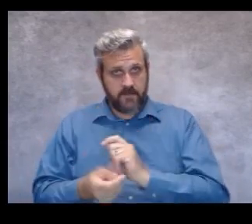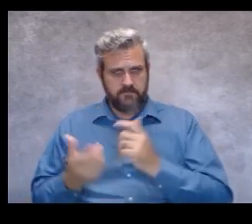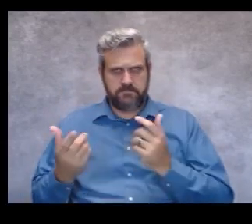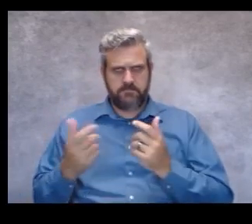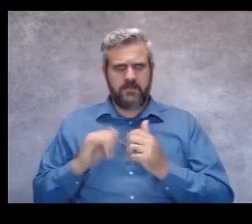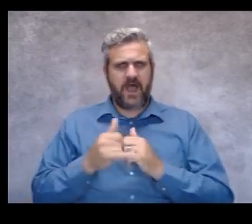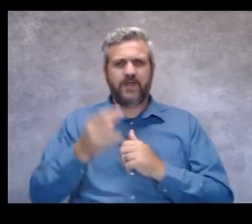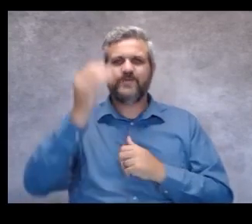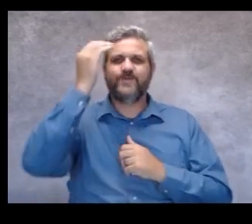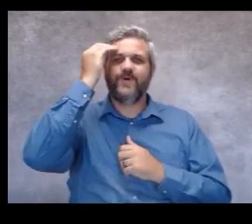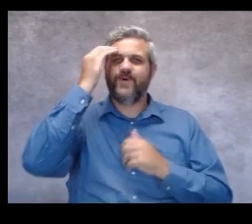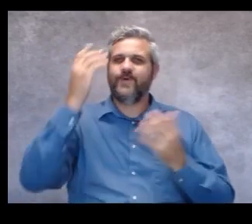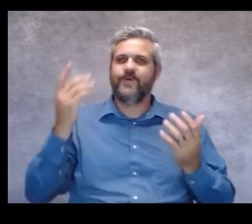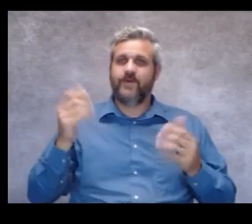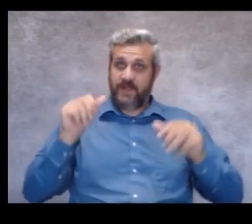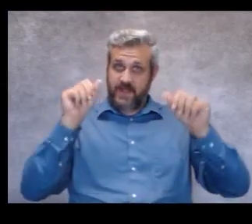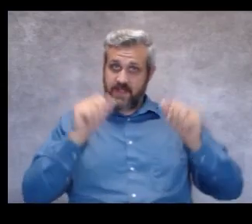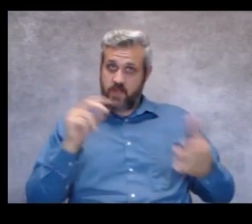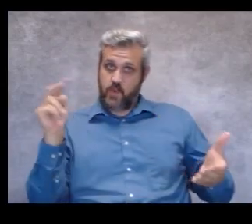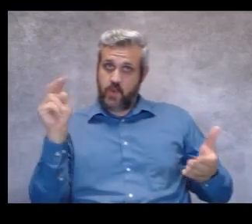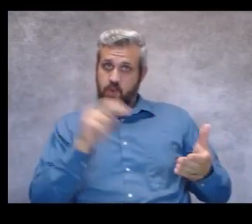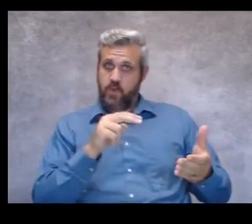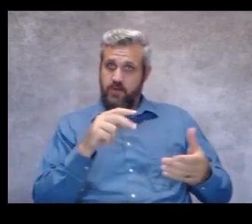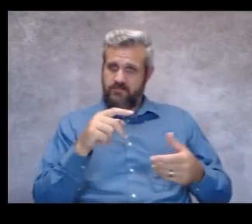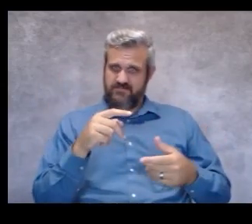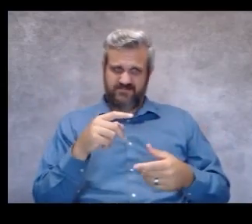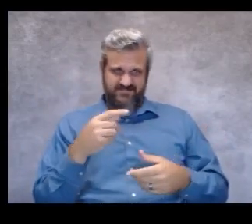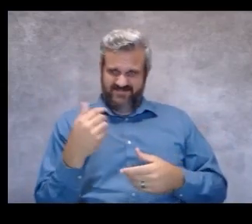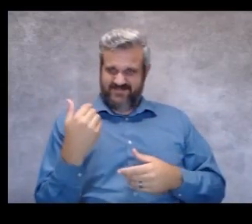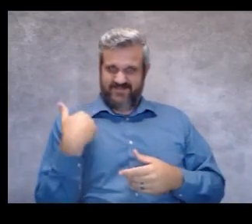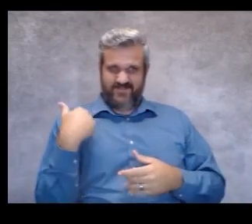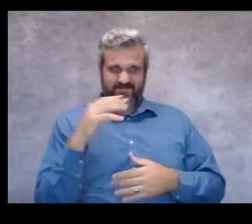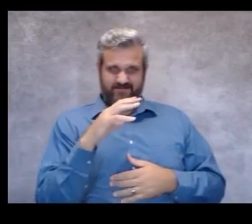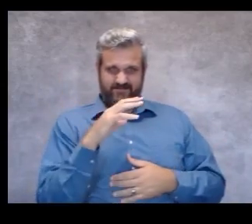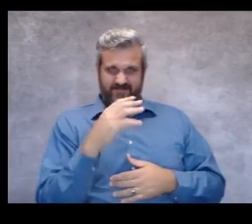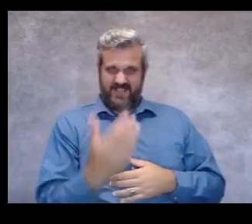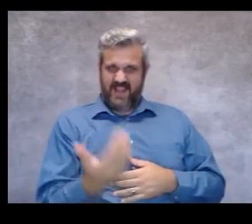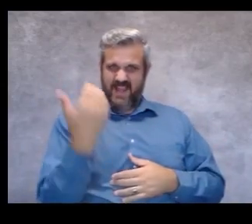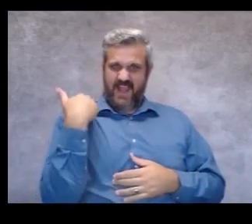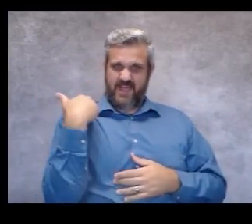How do you know? Could you look at the last gifted student service plan? Could